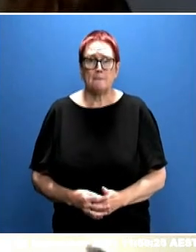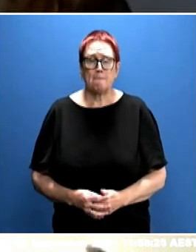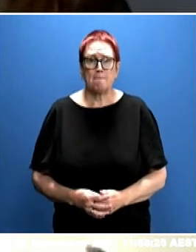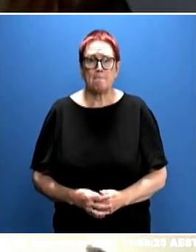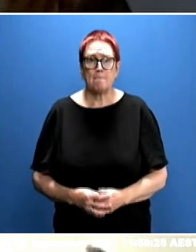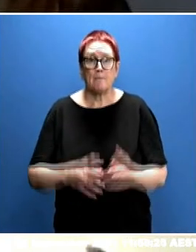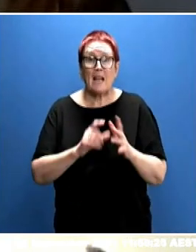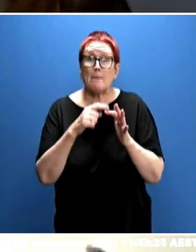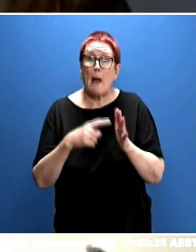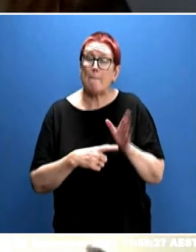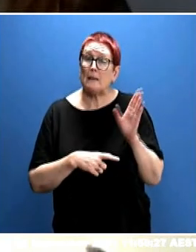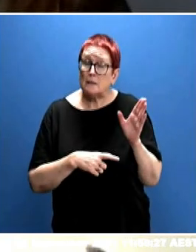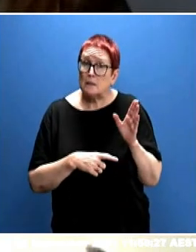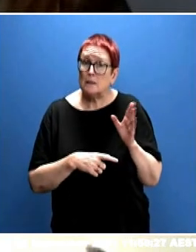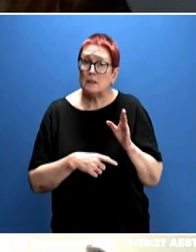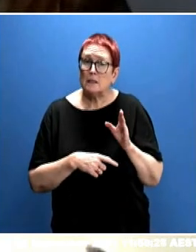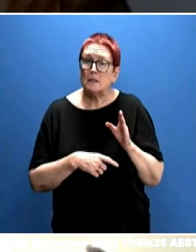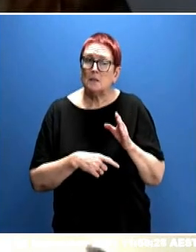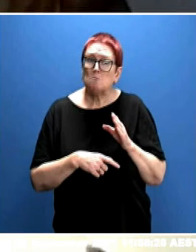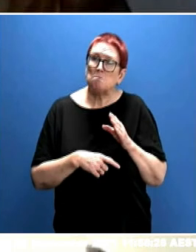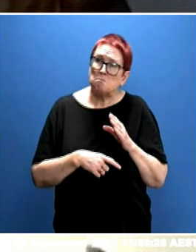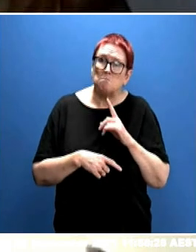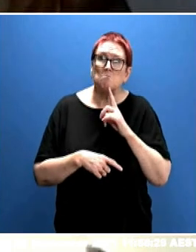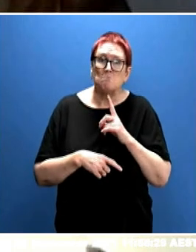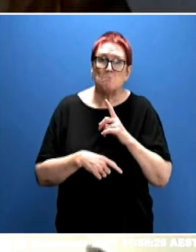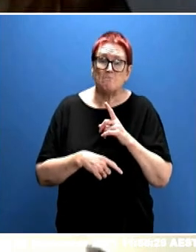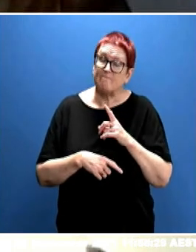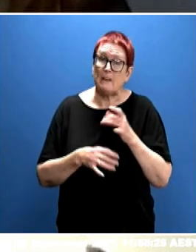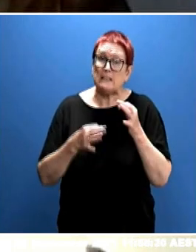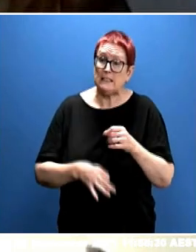So the Department made an admission for her to go into the Kath French Centre,